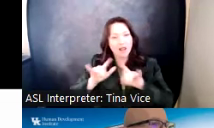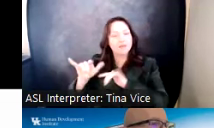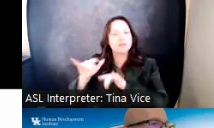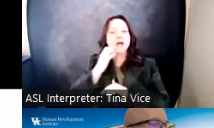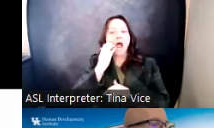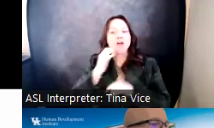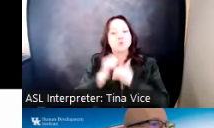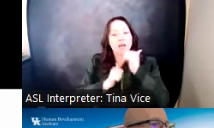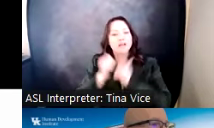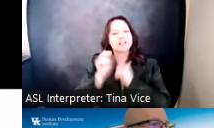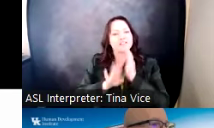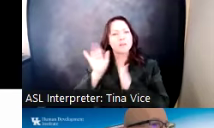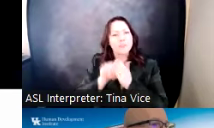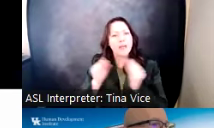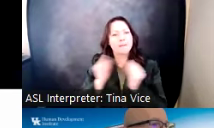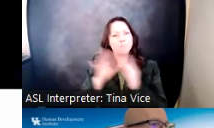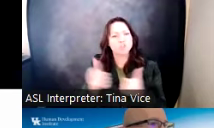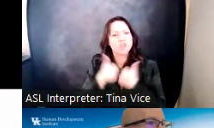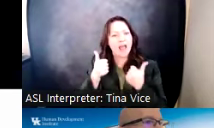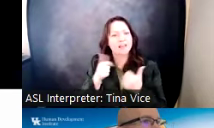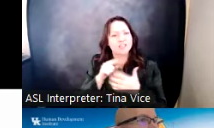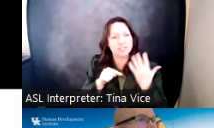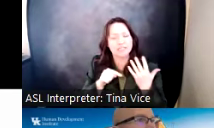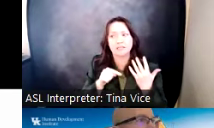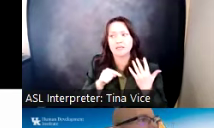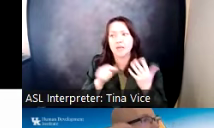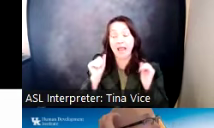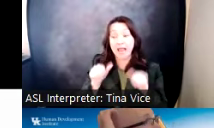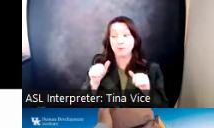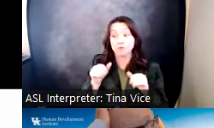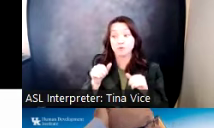and became more challenging. Um, and we're and they were able to put those skills together and really feel a sense